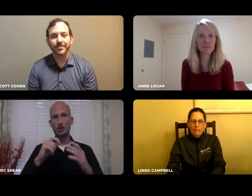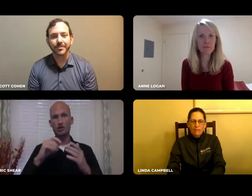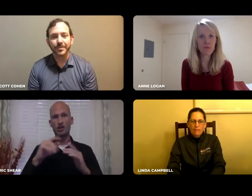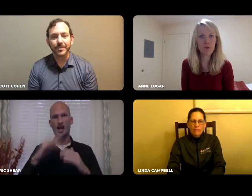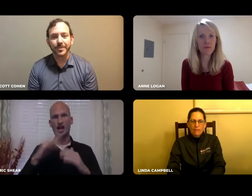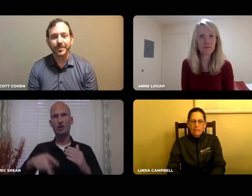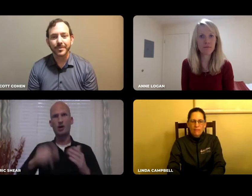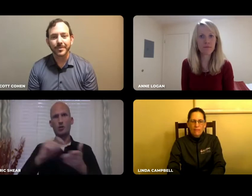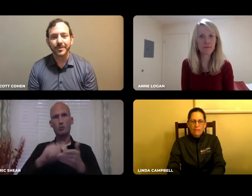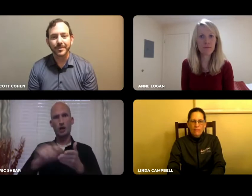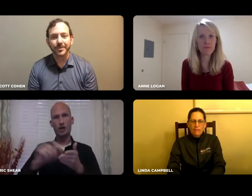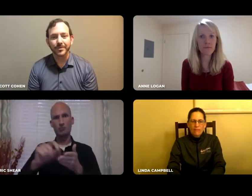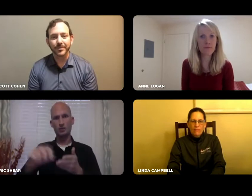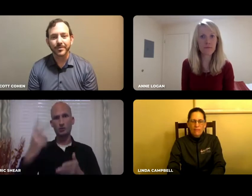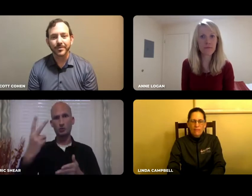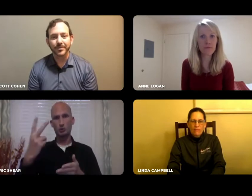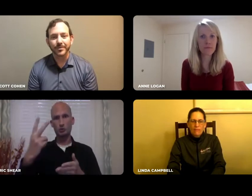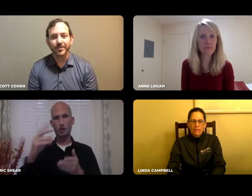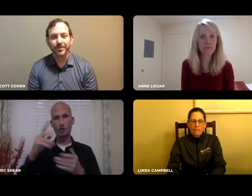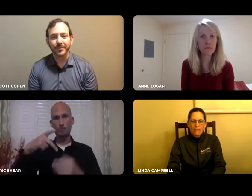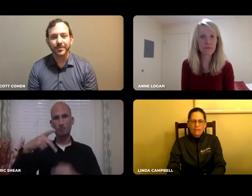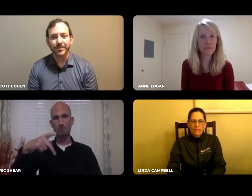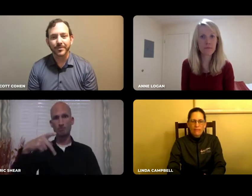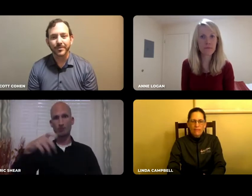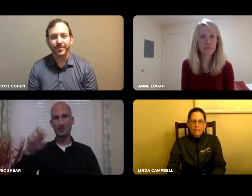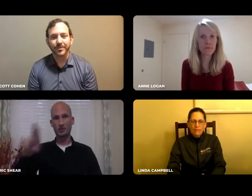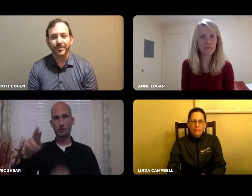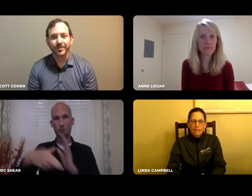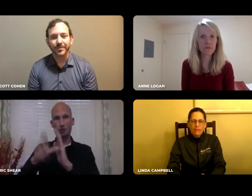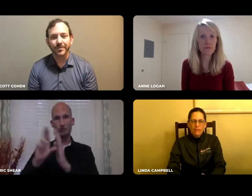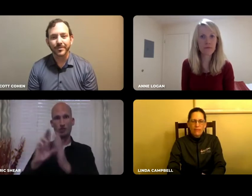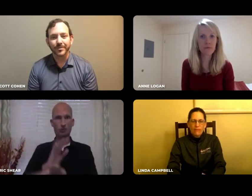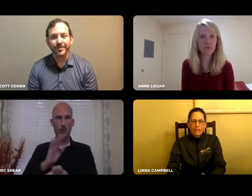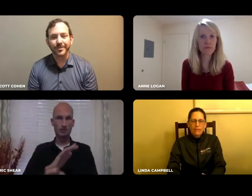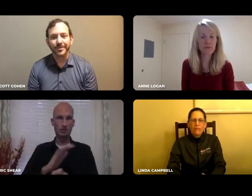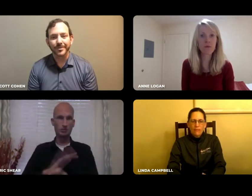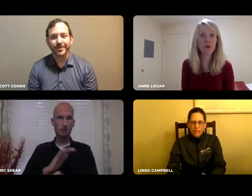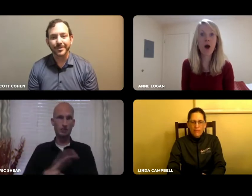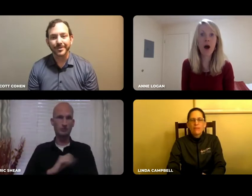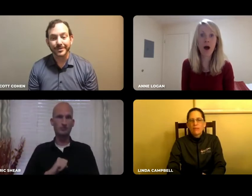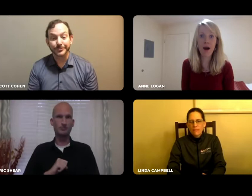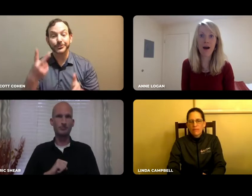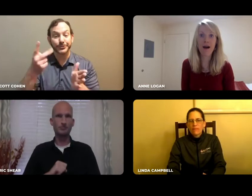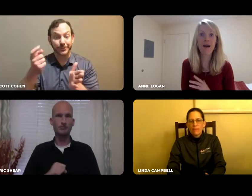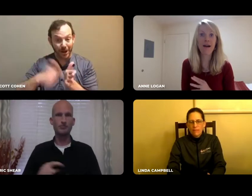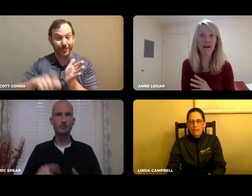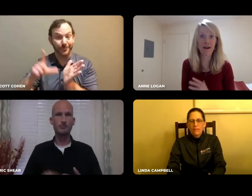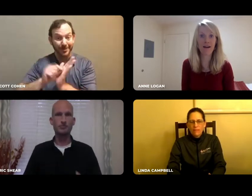I wrote 2 peer-reviewed papers